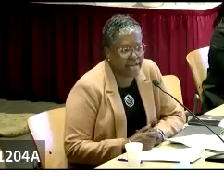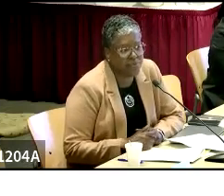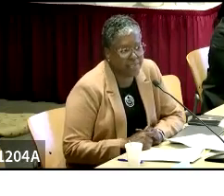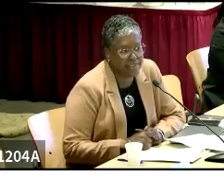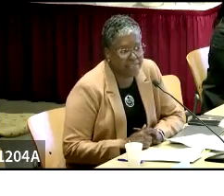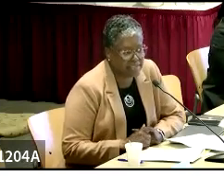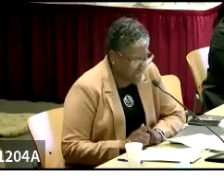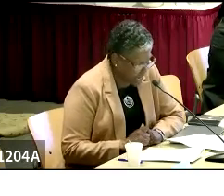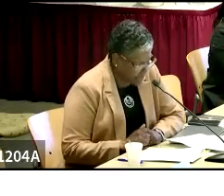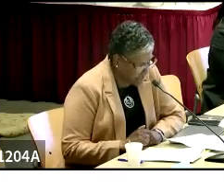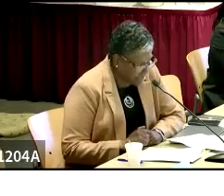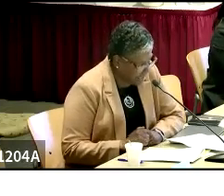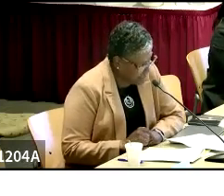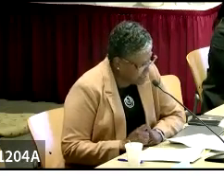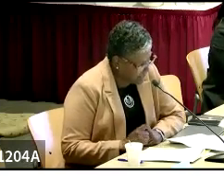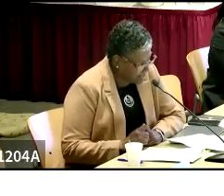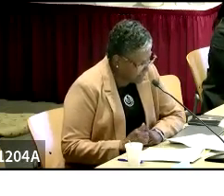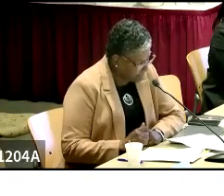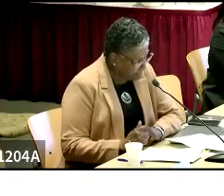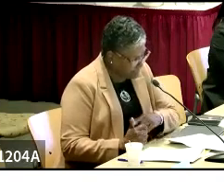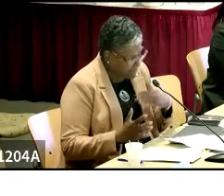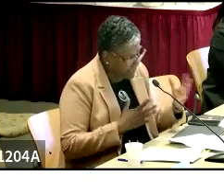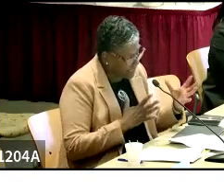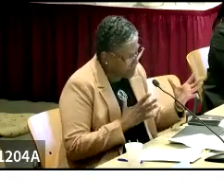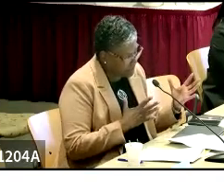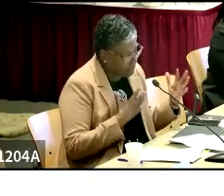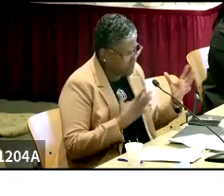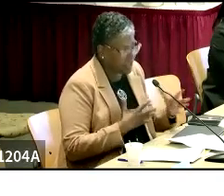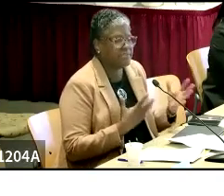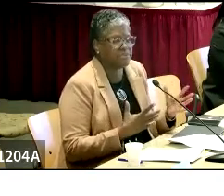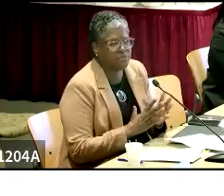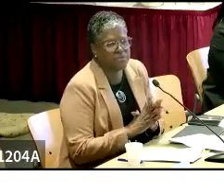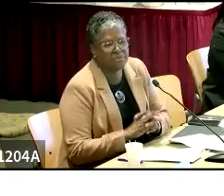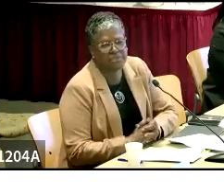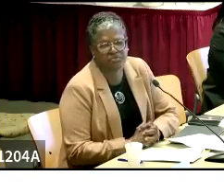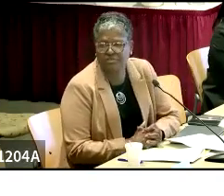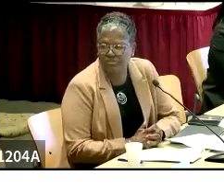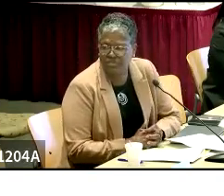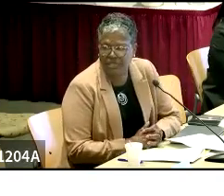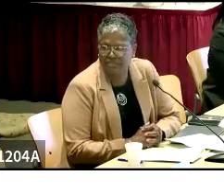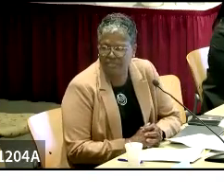that with NCIRD and they are, you know, working to address those challenges.